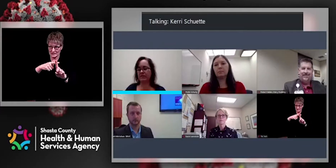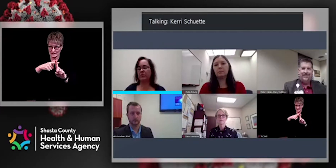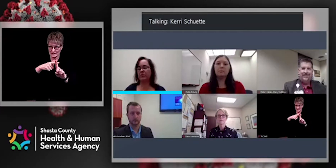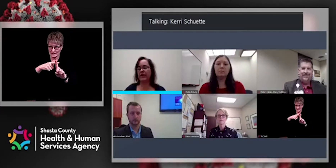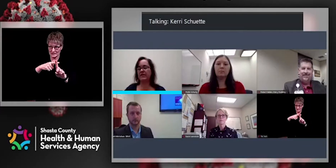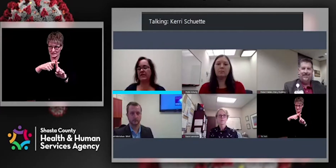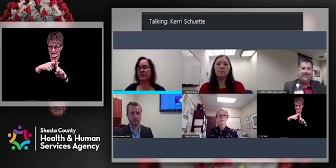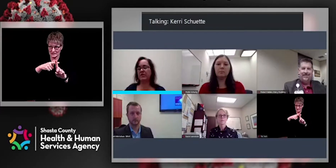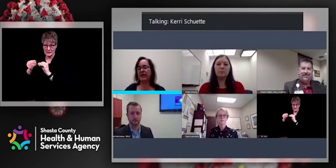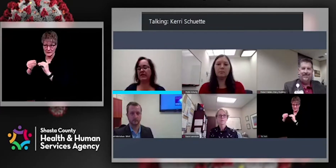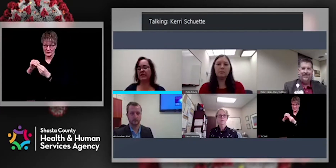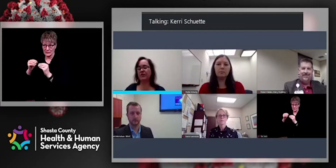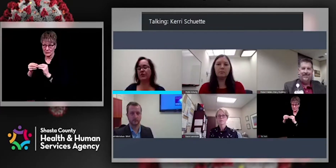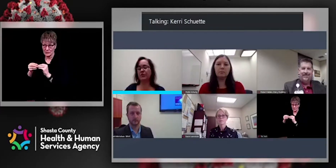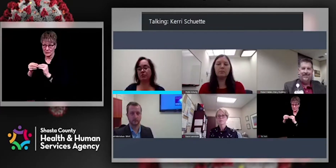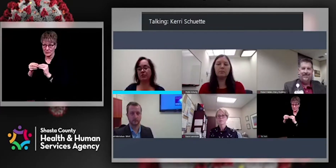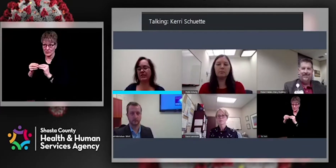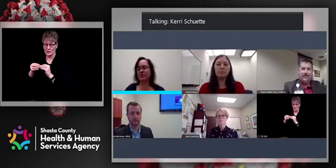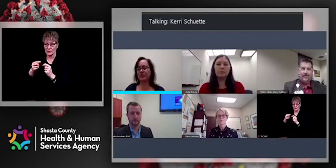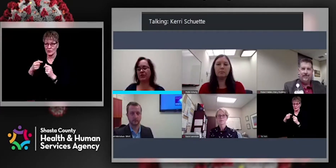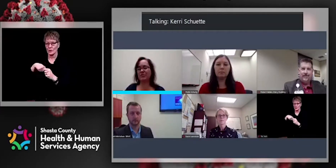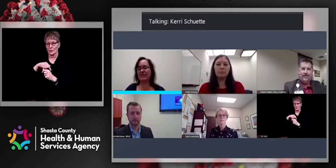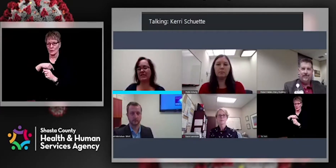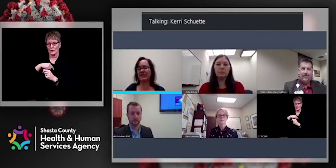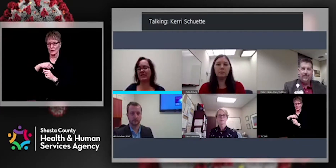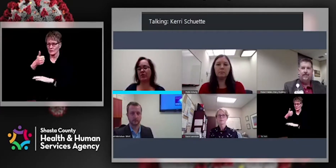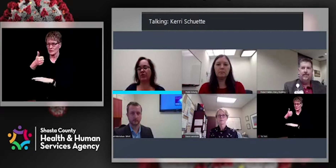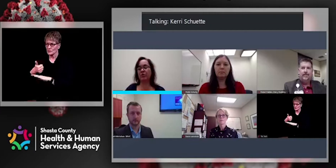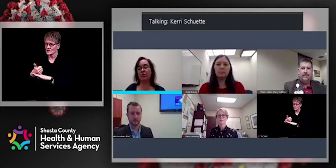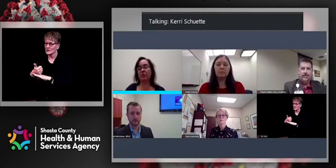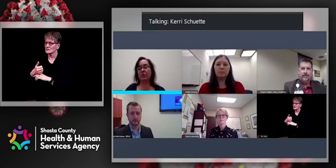the available ICU capacity for two reasons. The first reason is that we are no longer